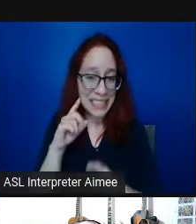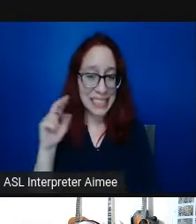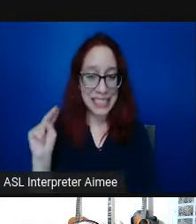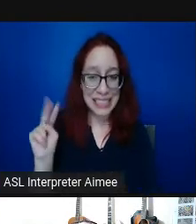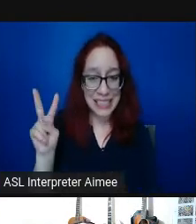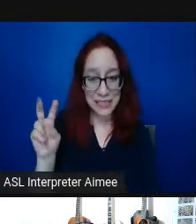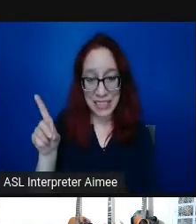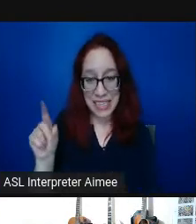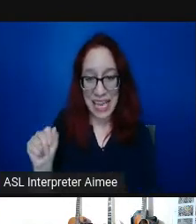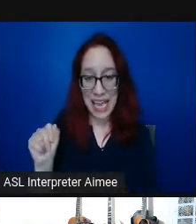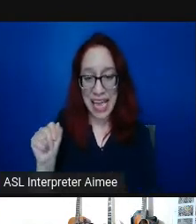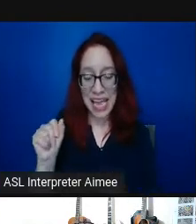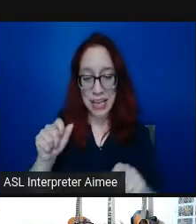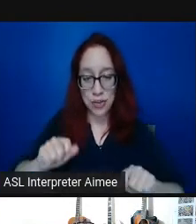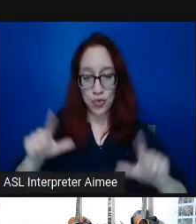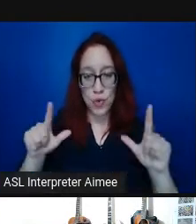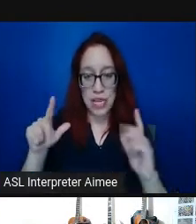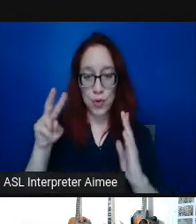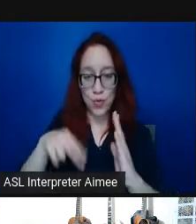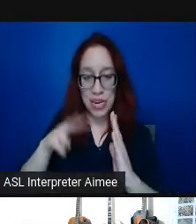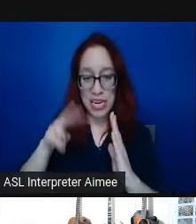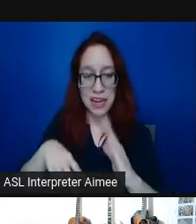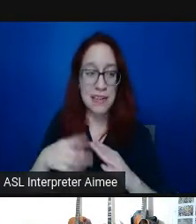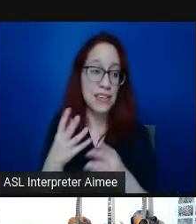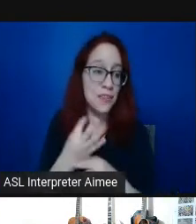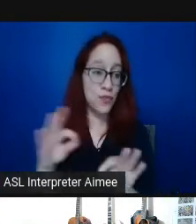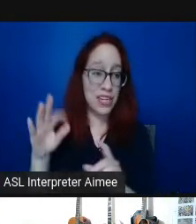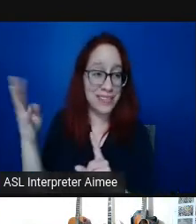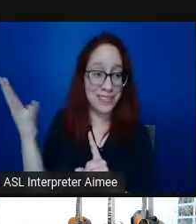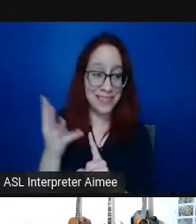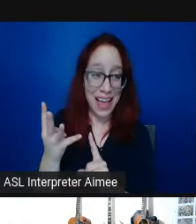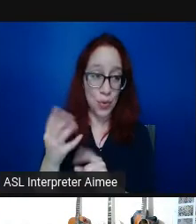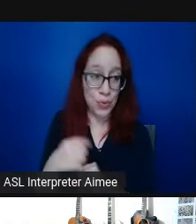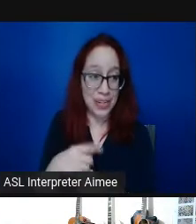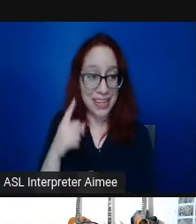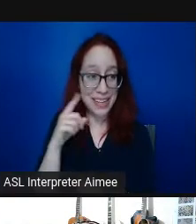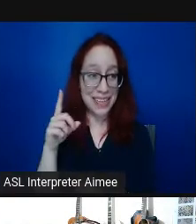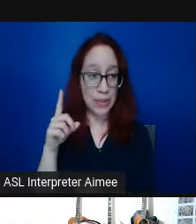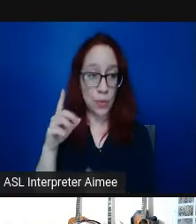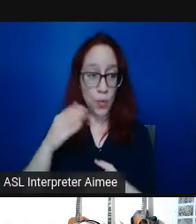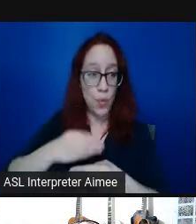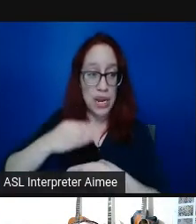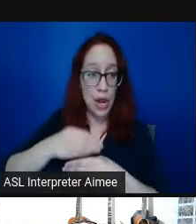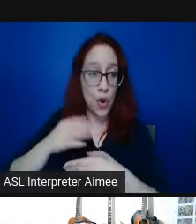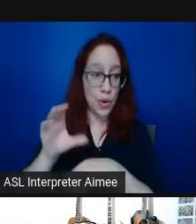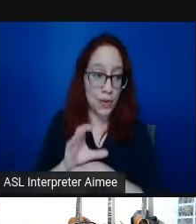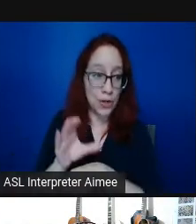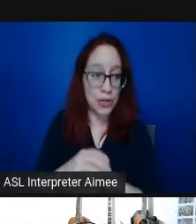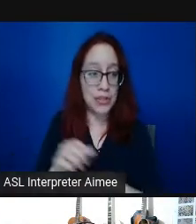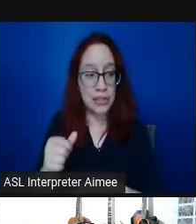it's a popular screen reader that's free to download on Windows machines and there's one or two other things that I might mention as well.